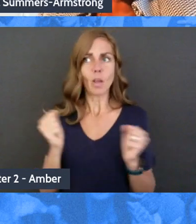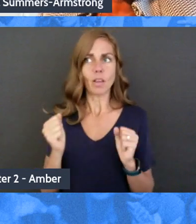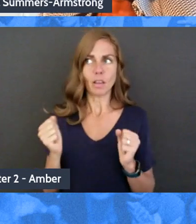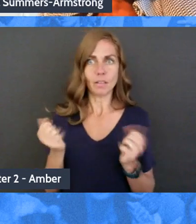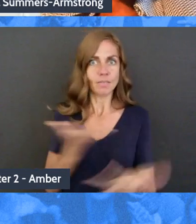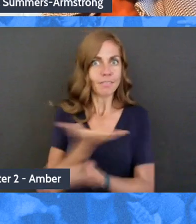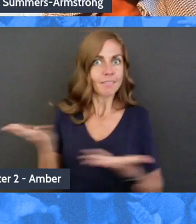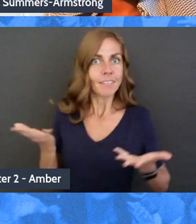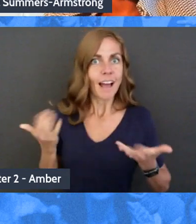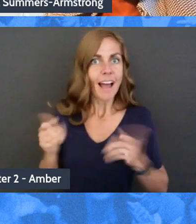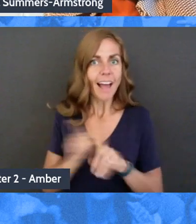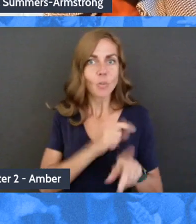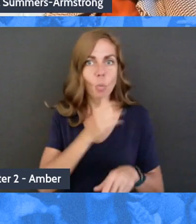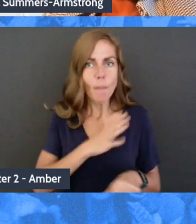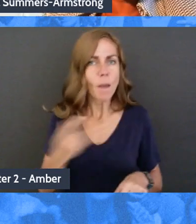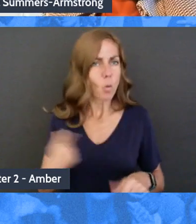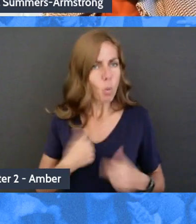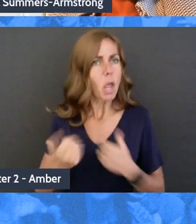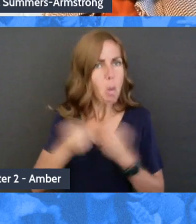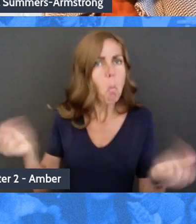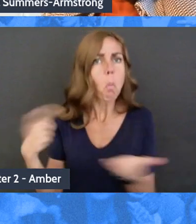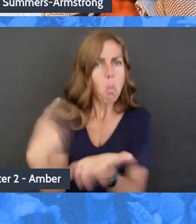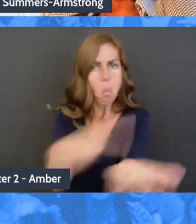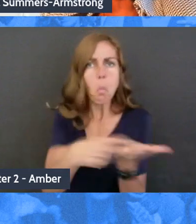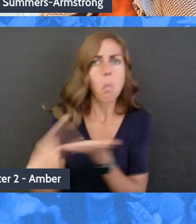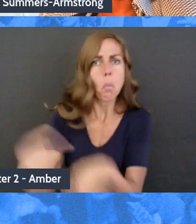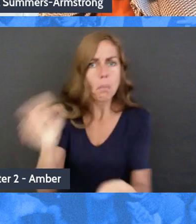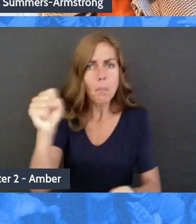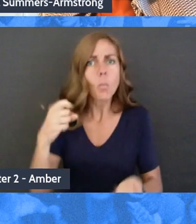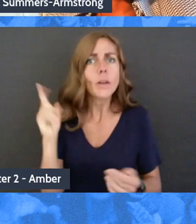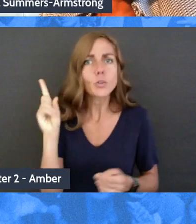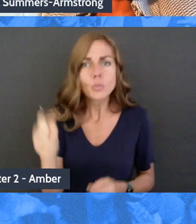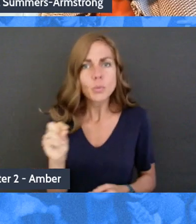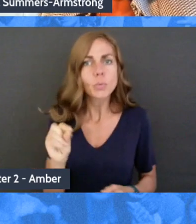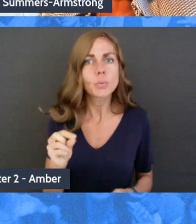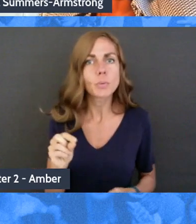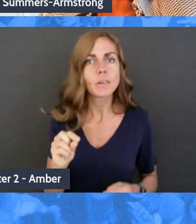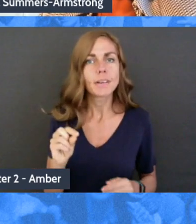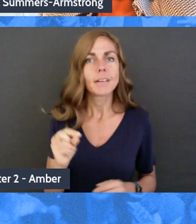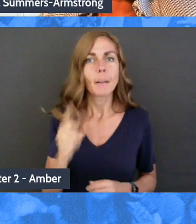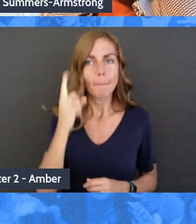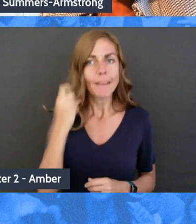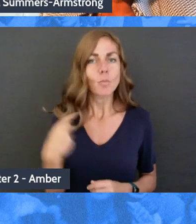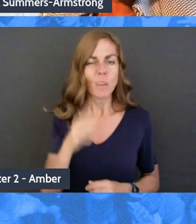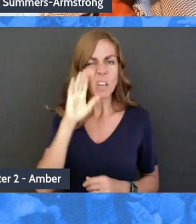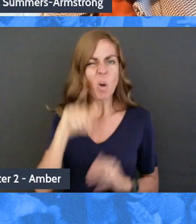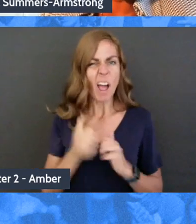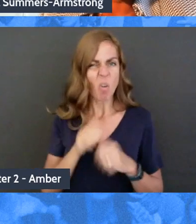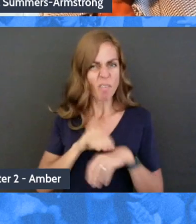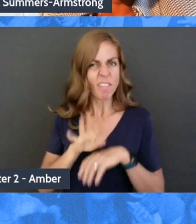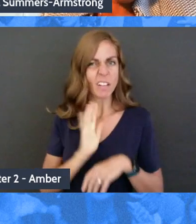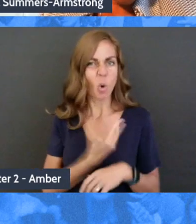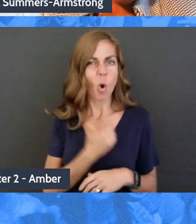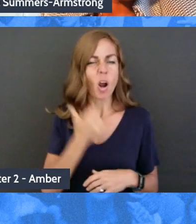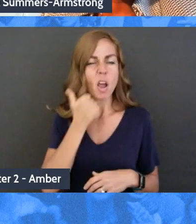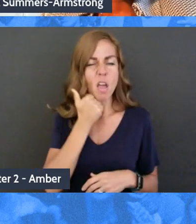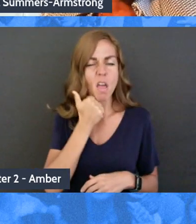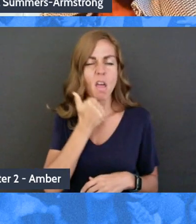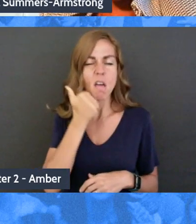we have these conversations because we know how this affects our lives every day.